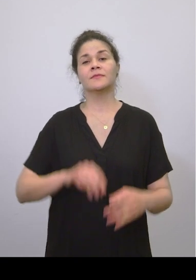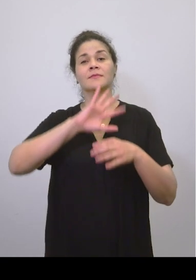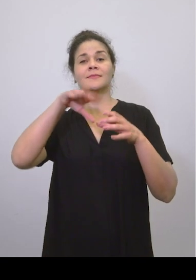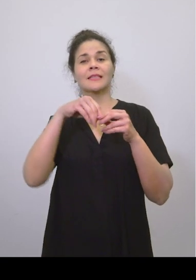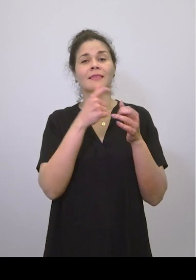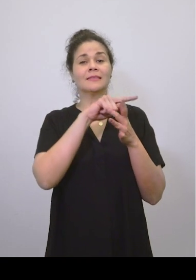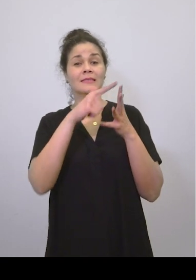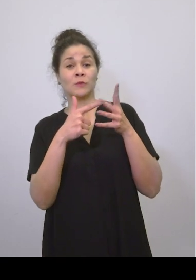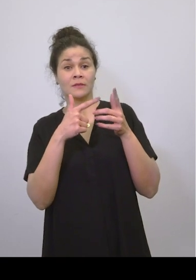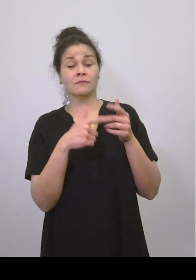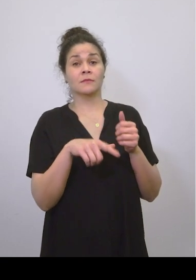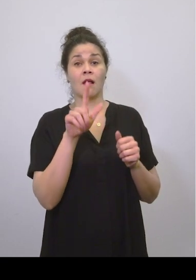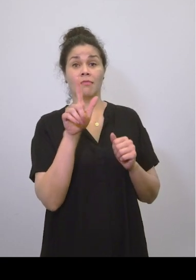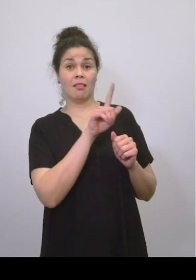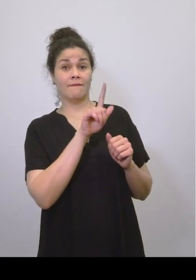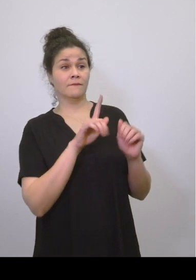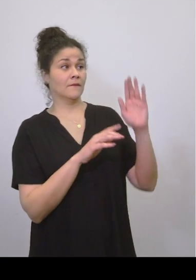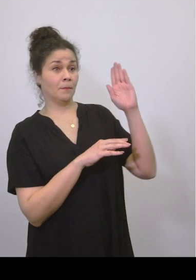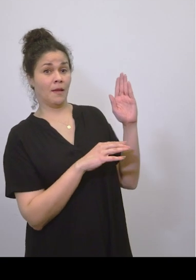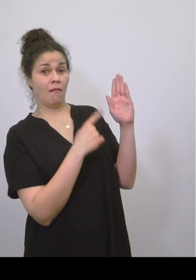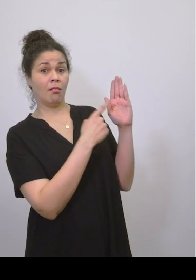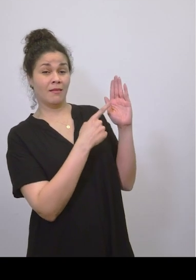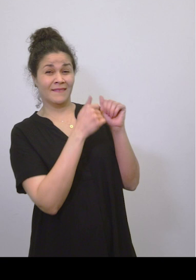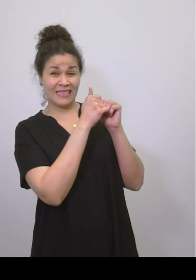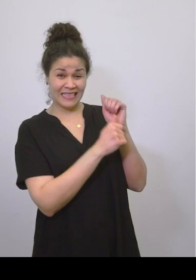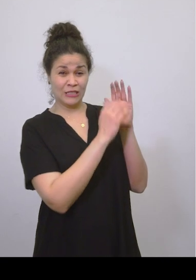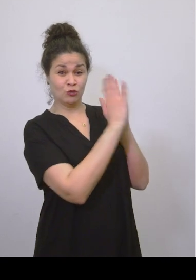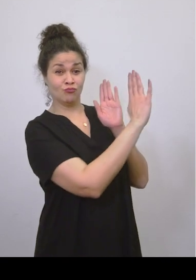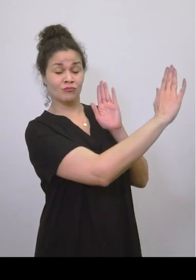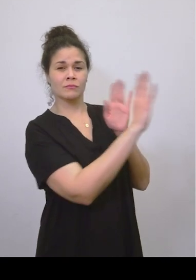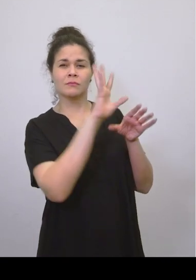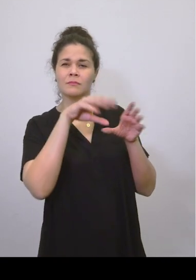The left panel of each work in the series